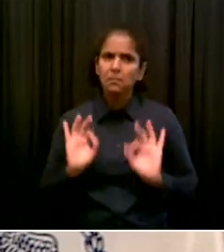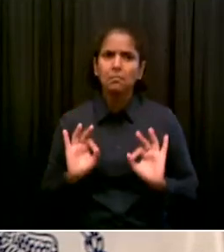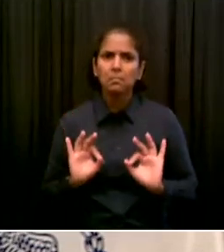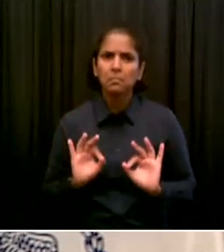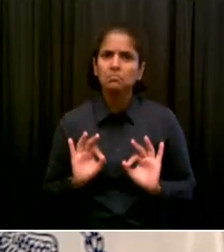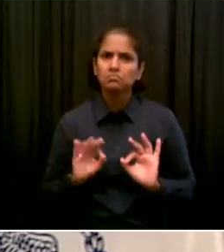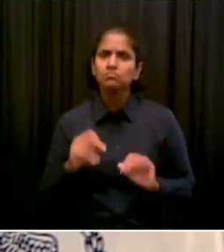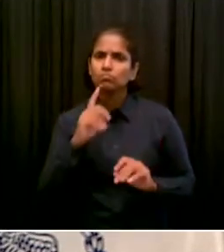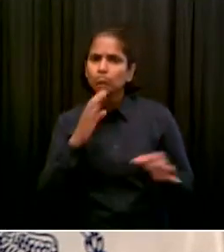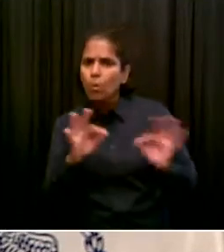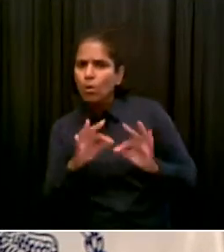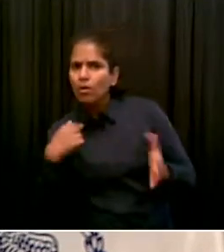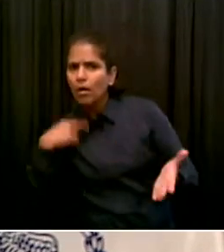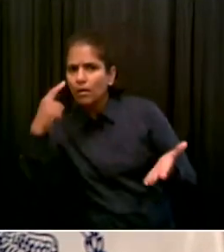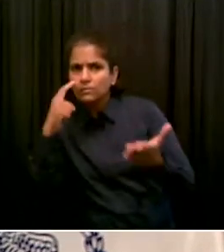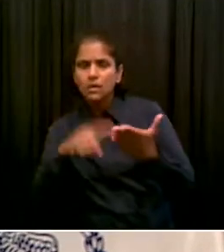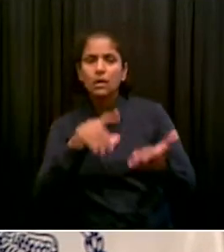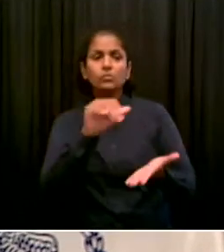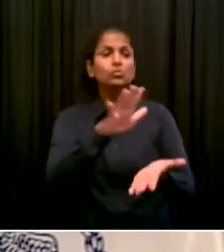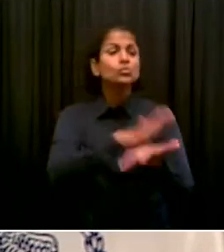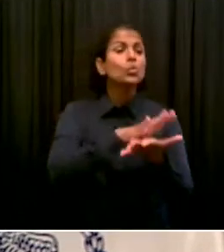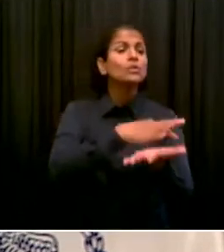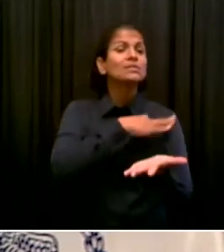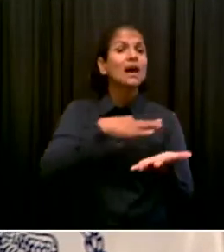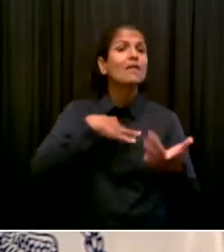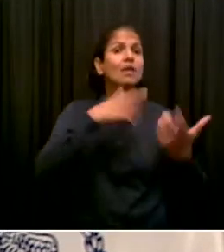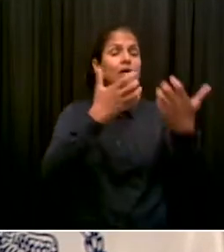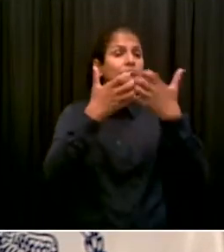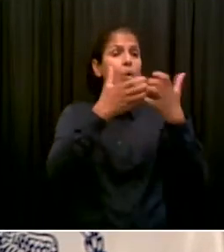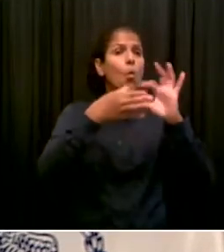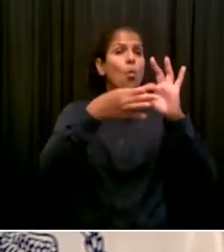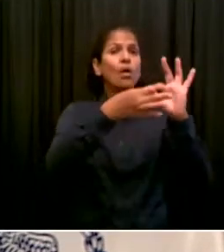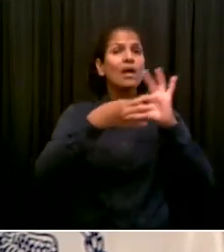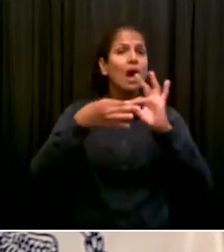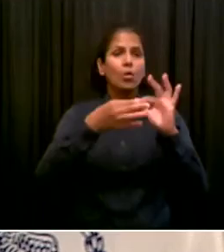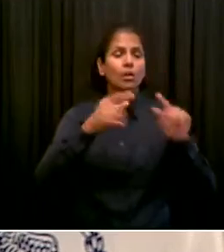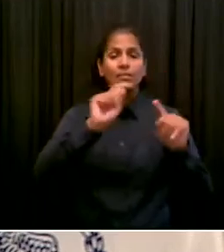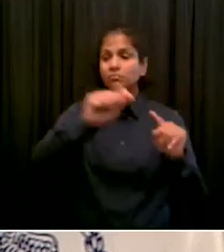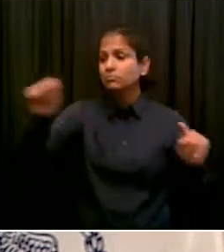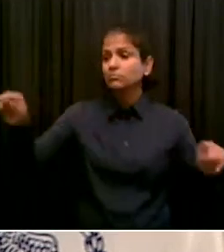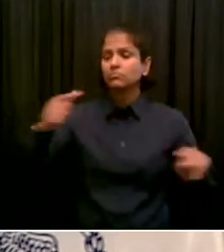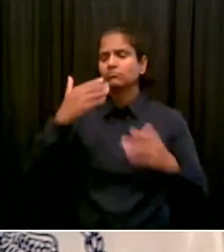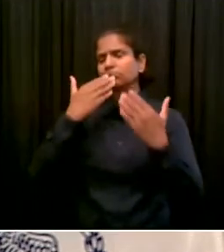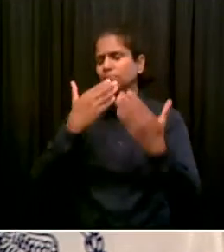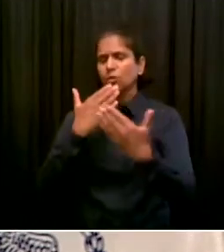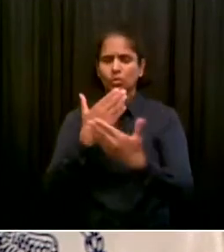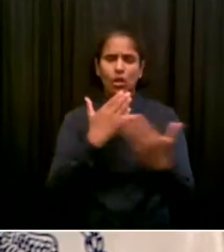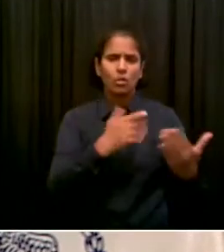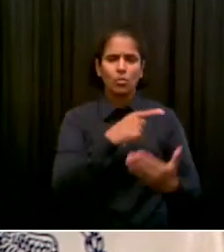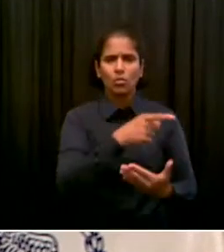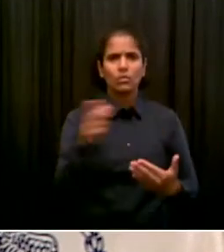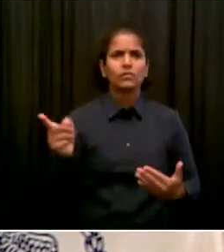TURNING ON THAT WHOLE ENGINE